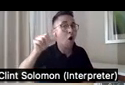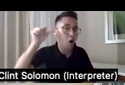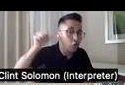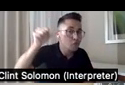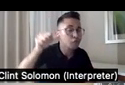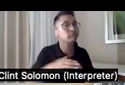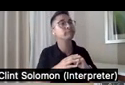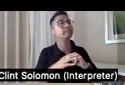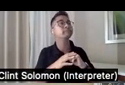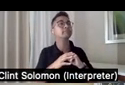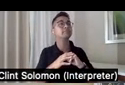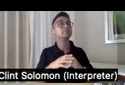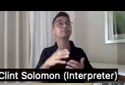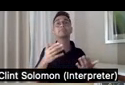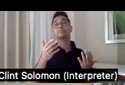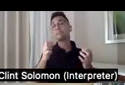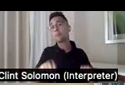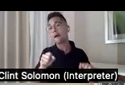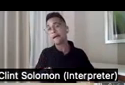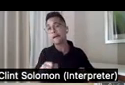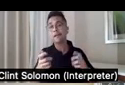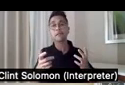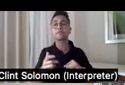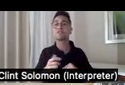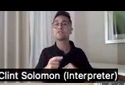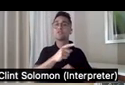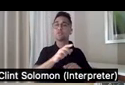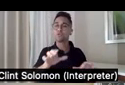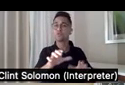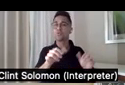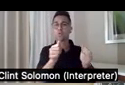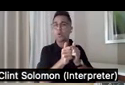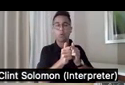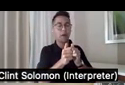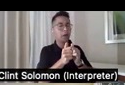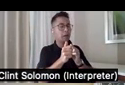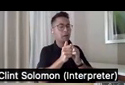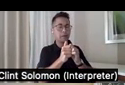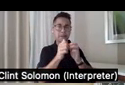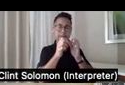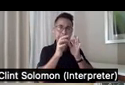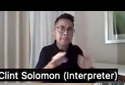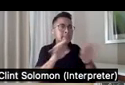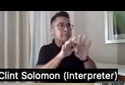and it could be that you're doing it with tremendous intention you're watching very closely